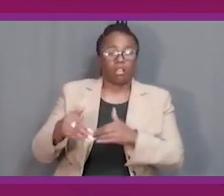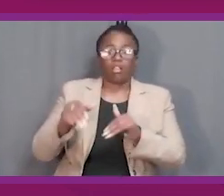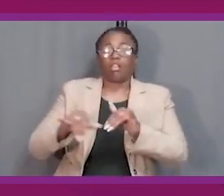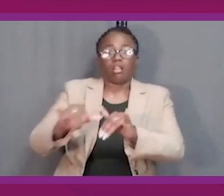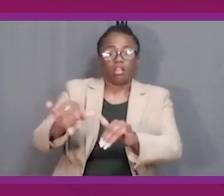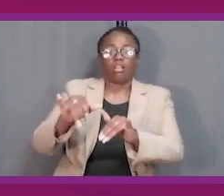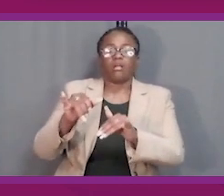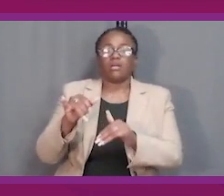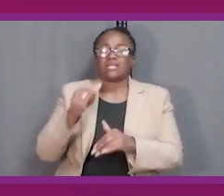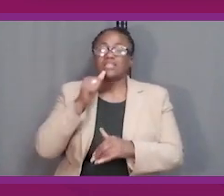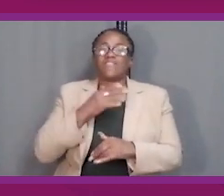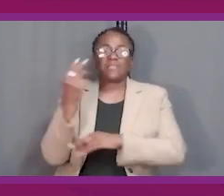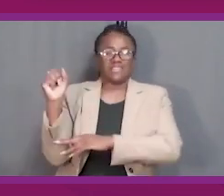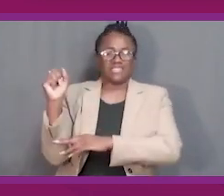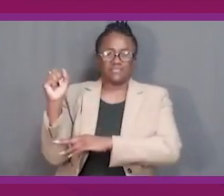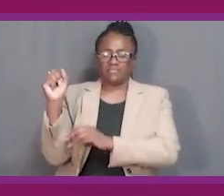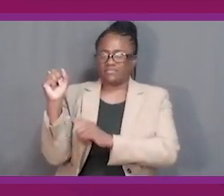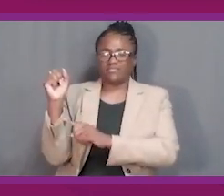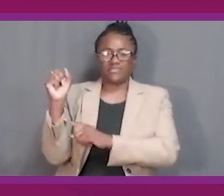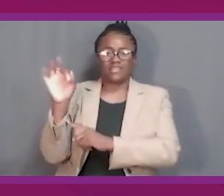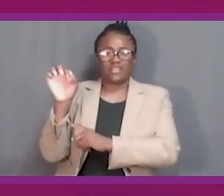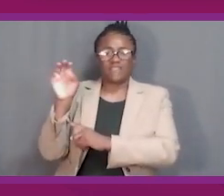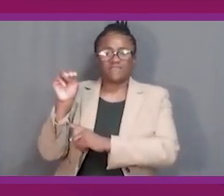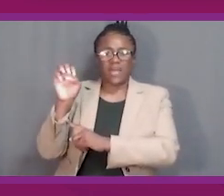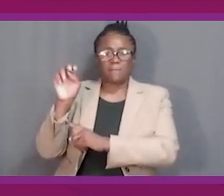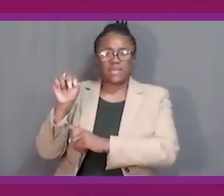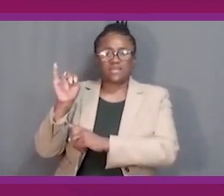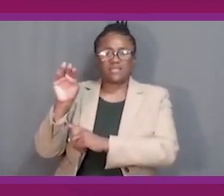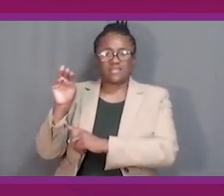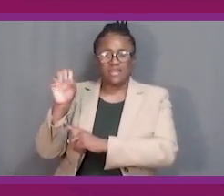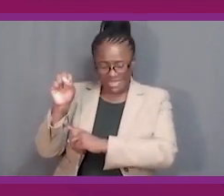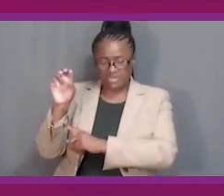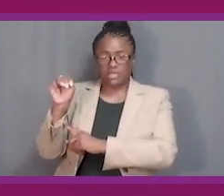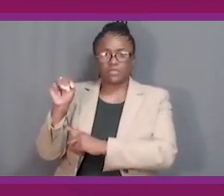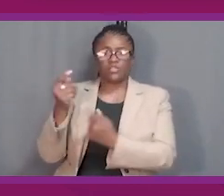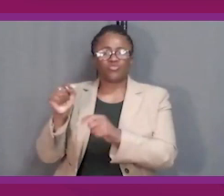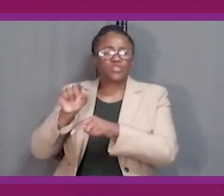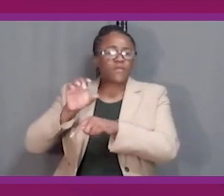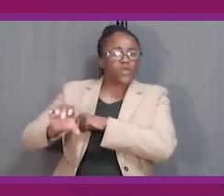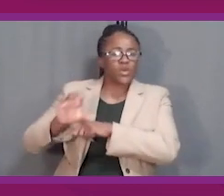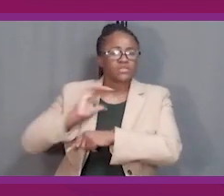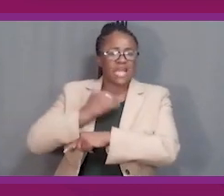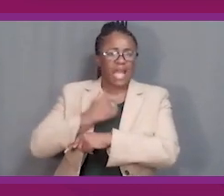force our views of how we understand what feminism should be, largely driven by white feminism, let's